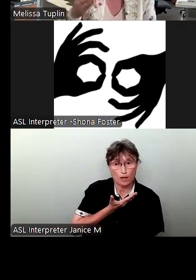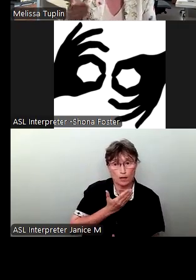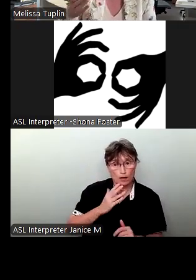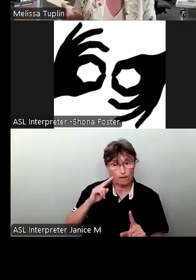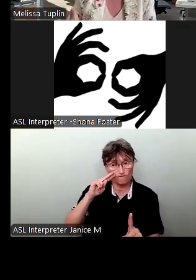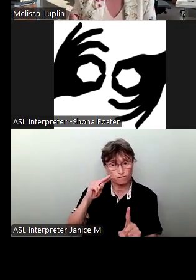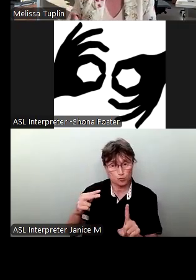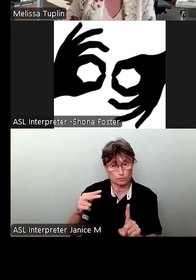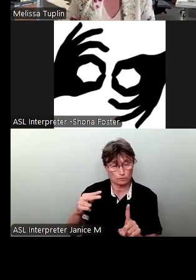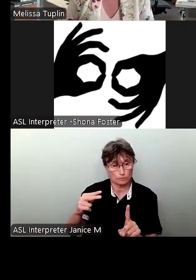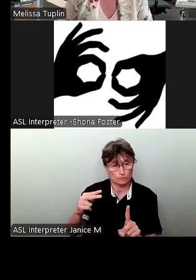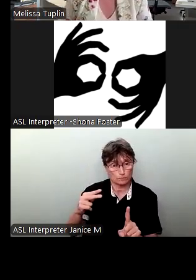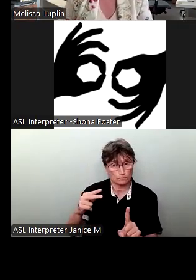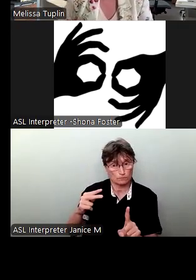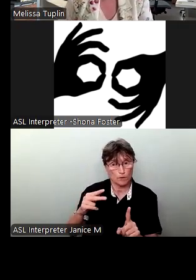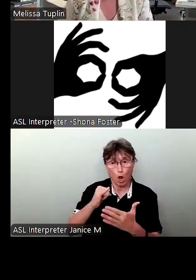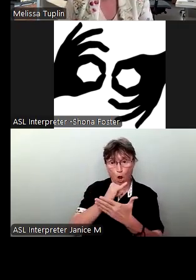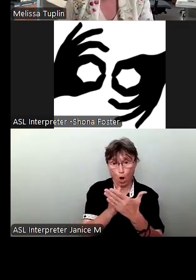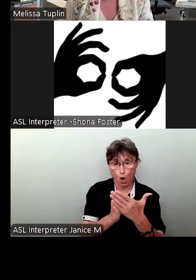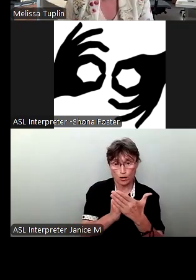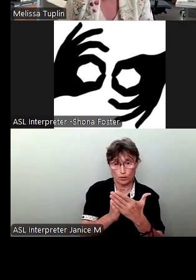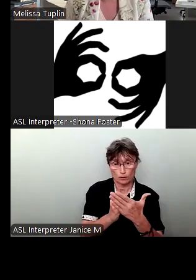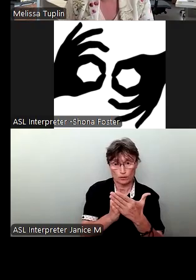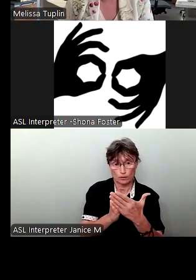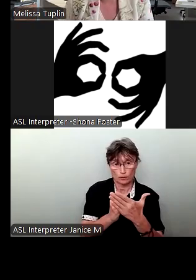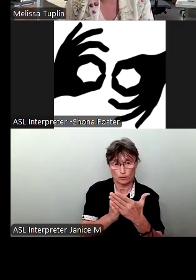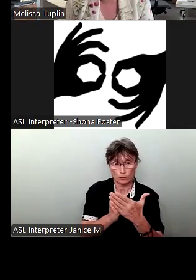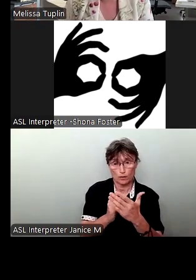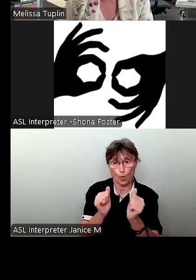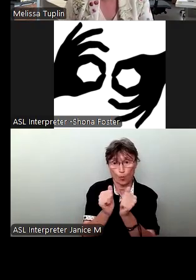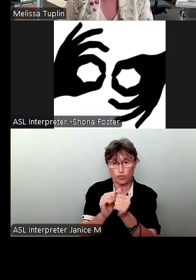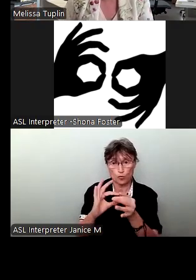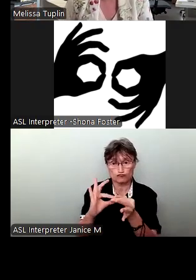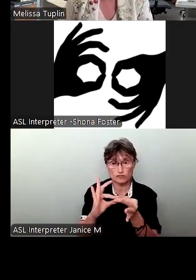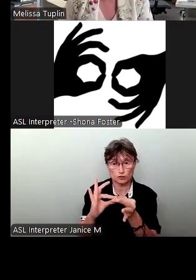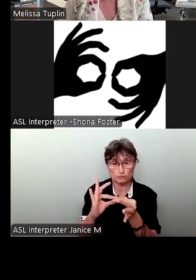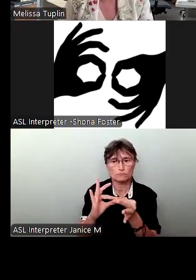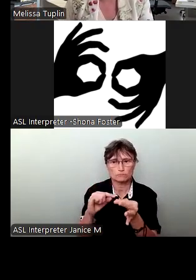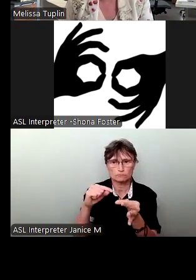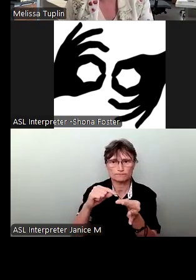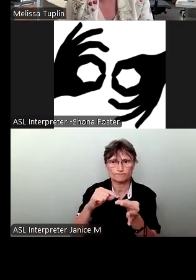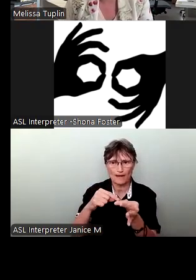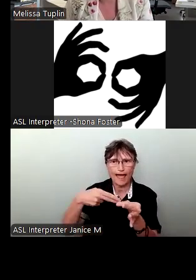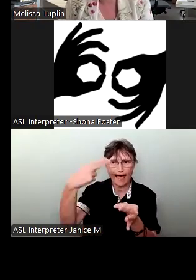relationship level will always be of more value than just the number of activities and audience